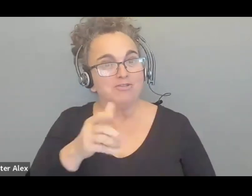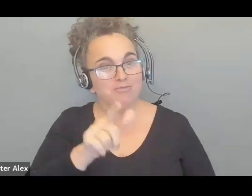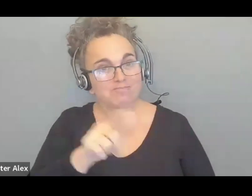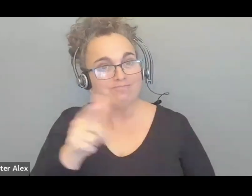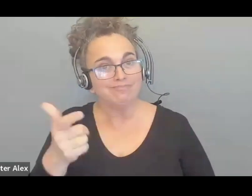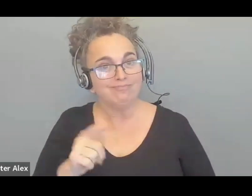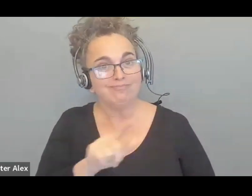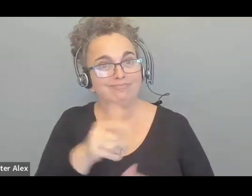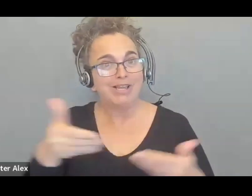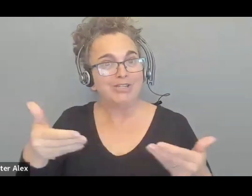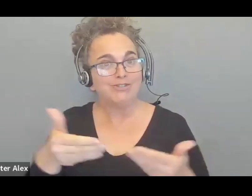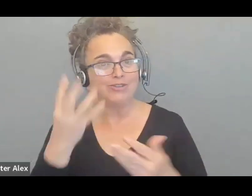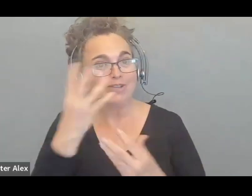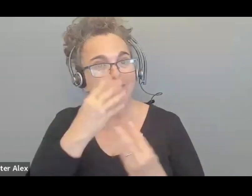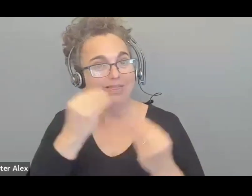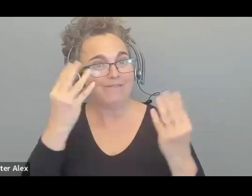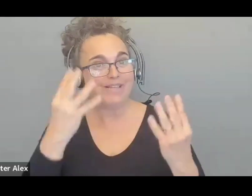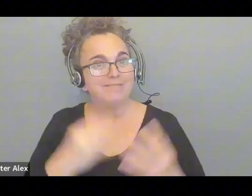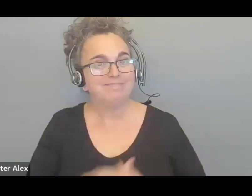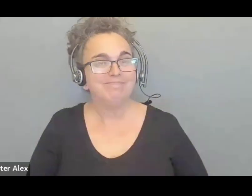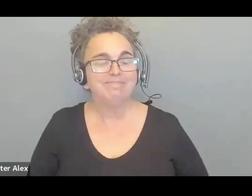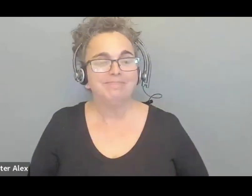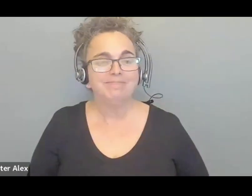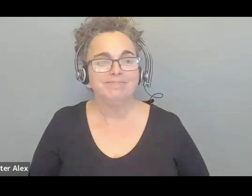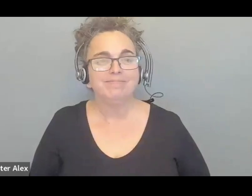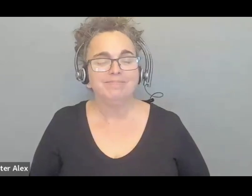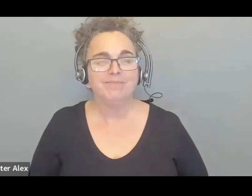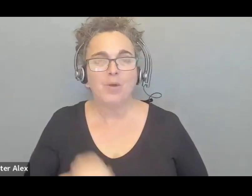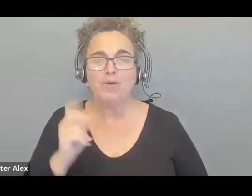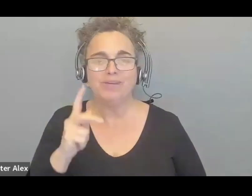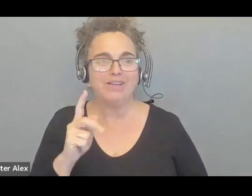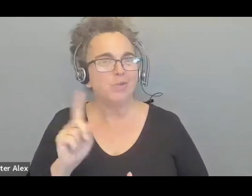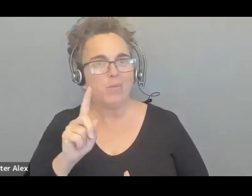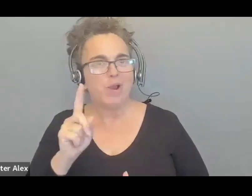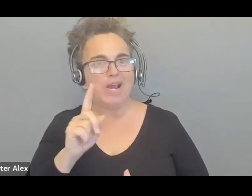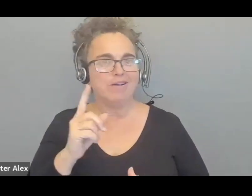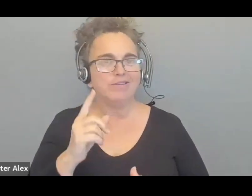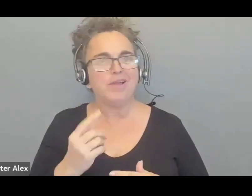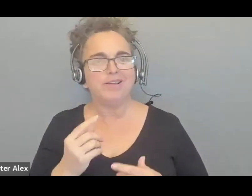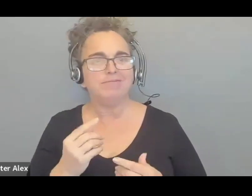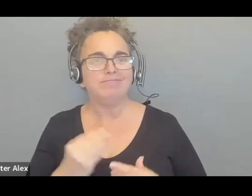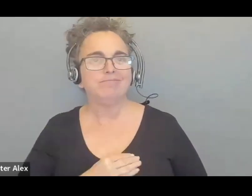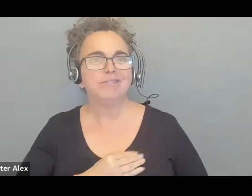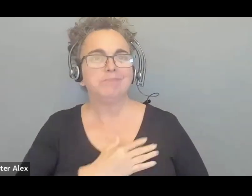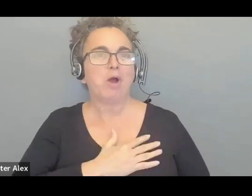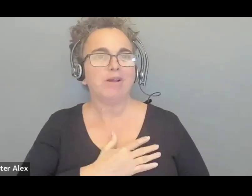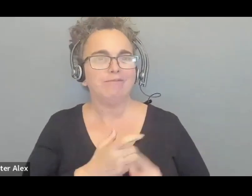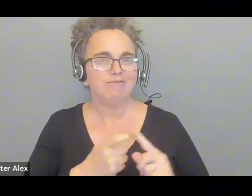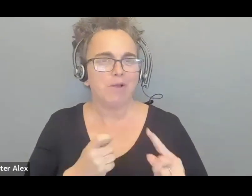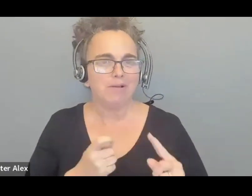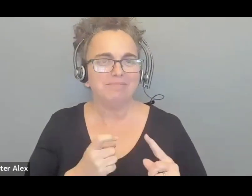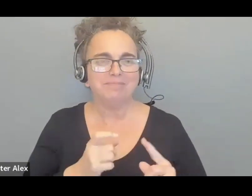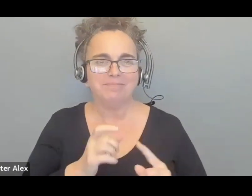and kind of where the spark came from for you all working in these spaces.